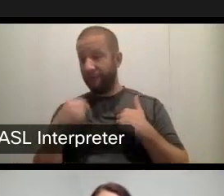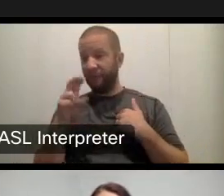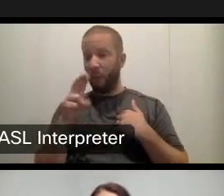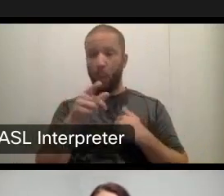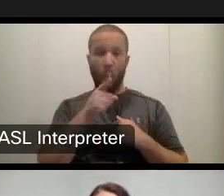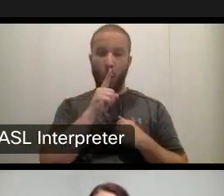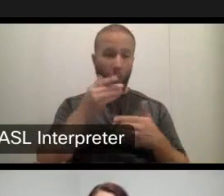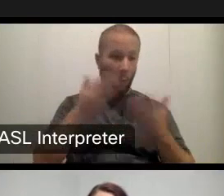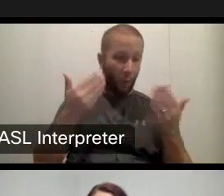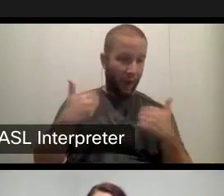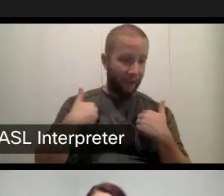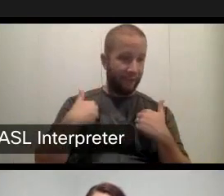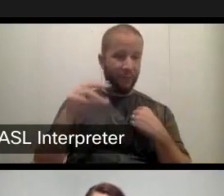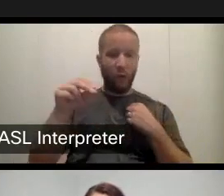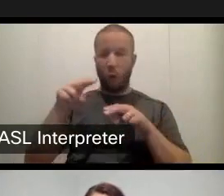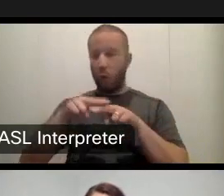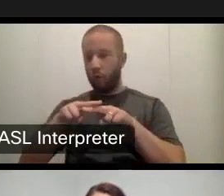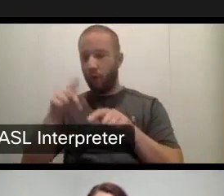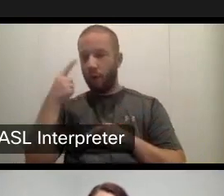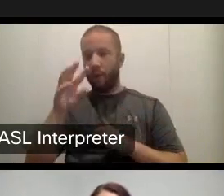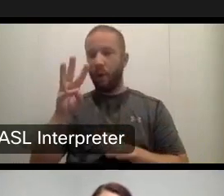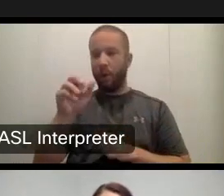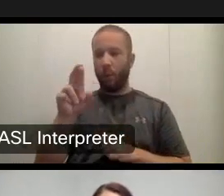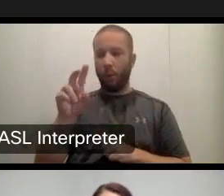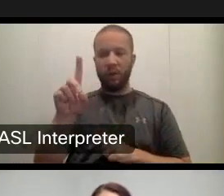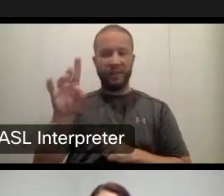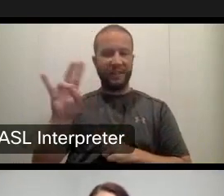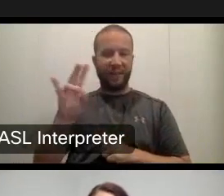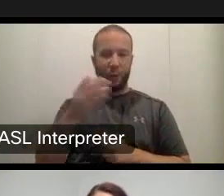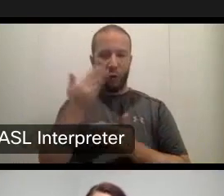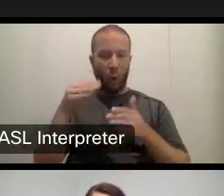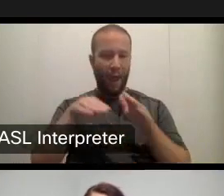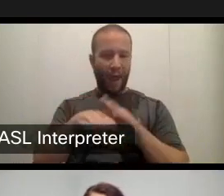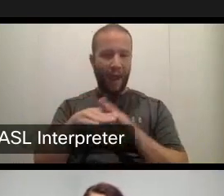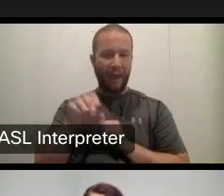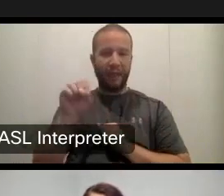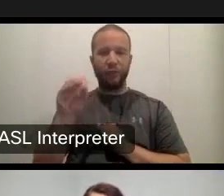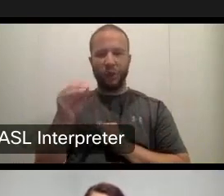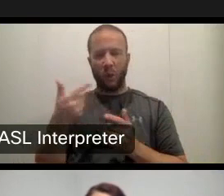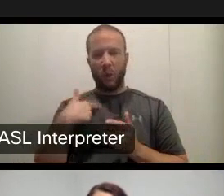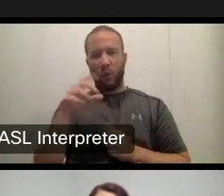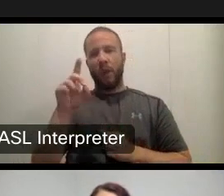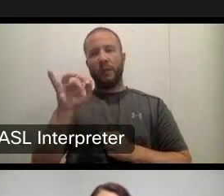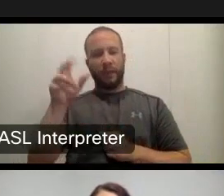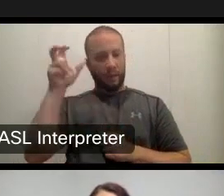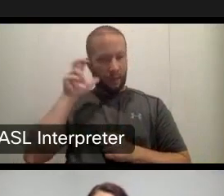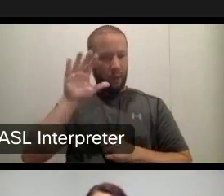but there were areas in Ward 7 that just didn't have additional connectivity or were increasing